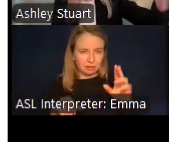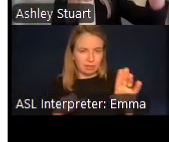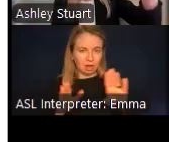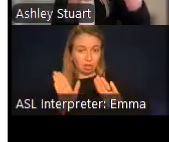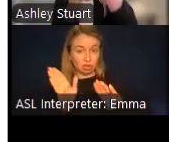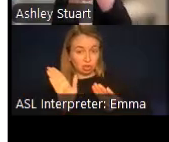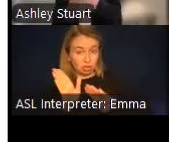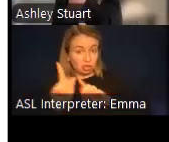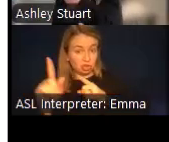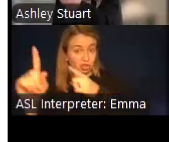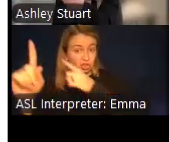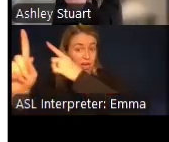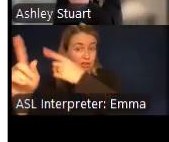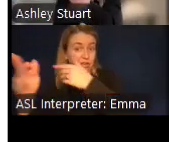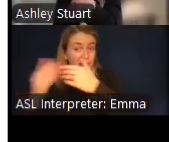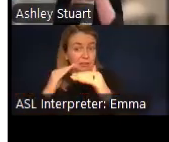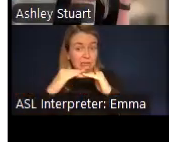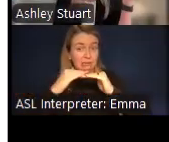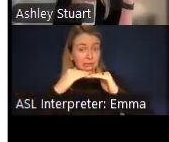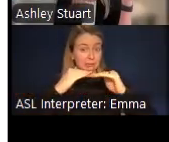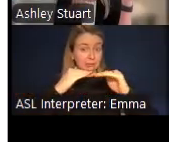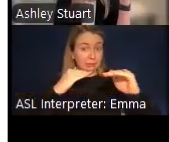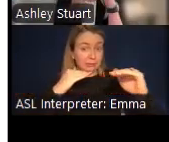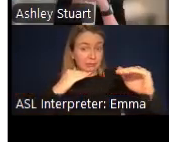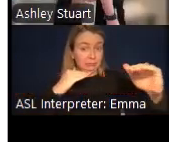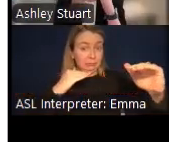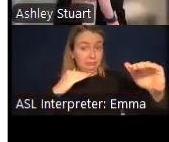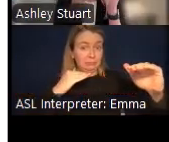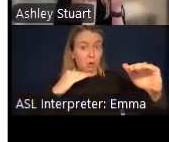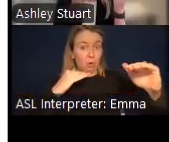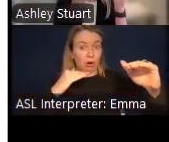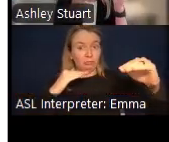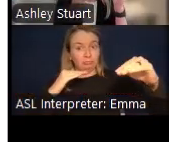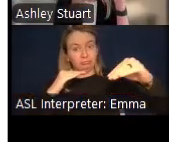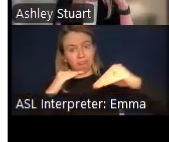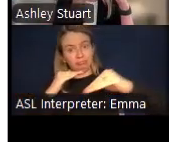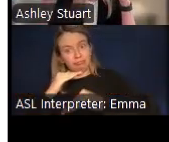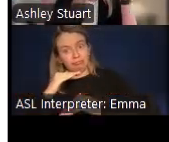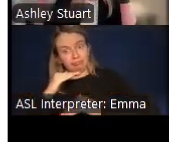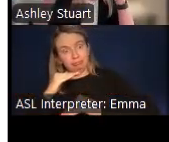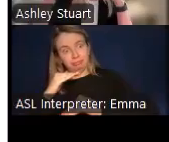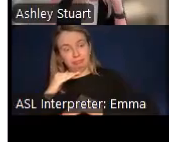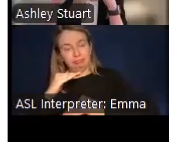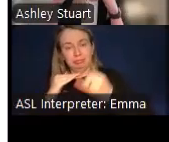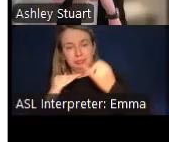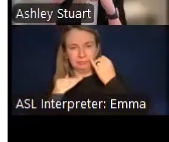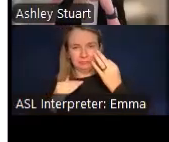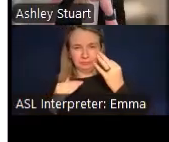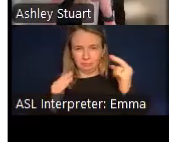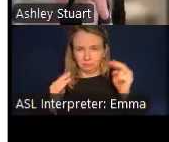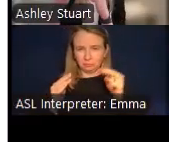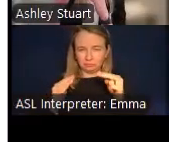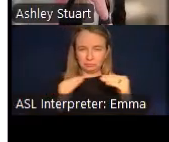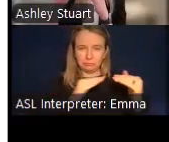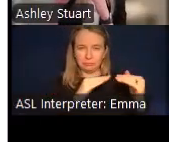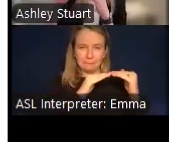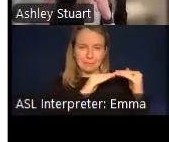either remain stable over time or actually worsen. So when we're looking at those peer to peer comparisons, we're going to